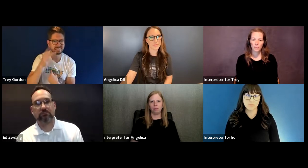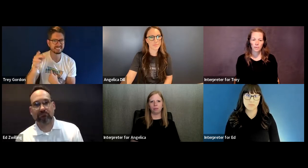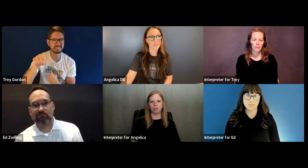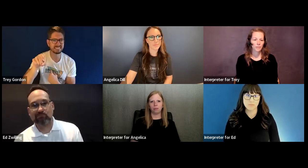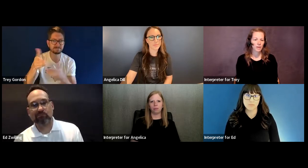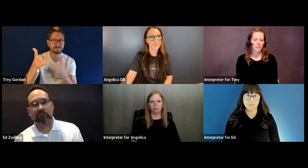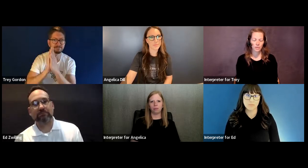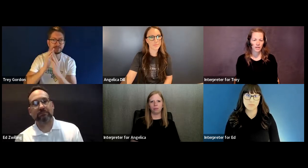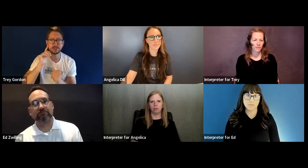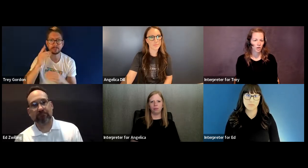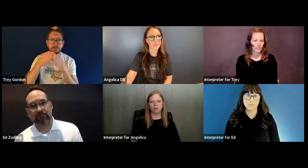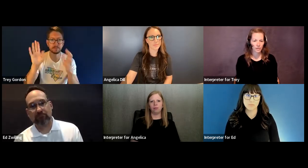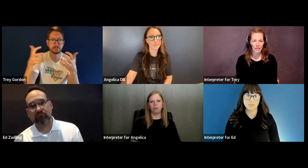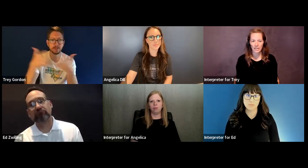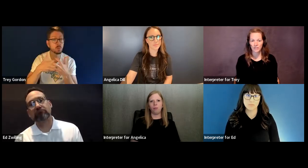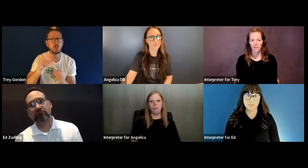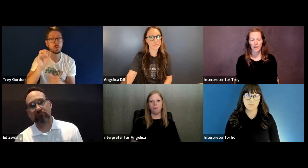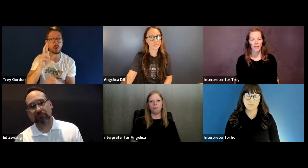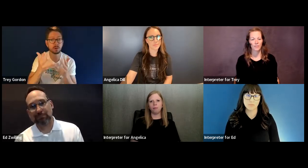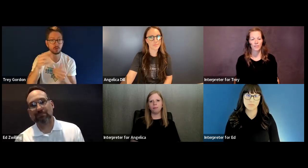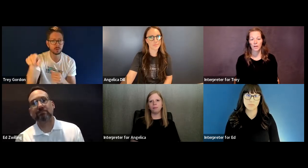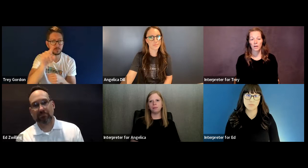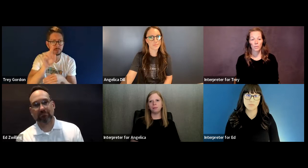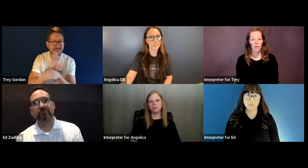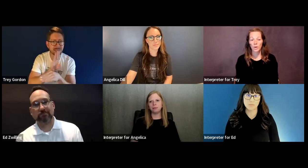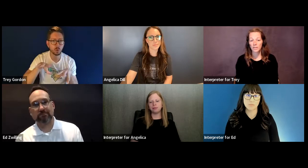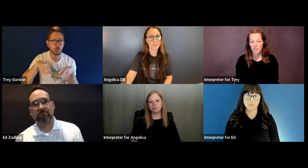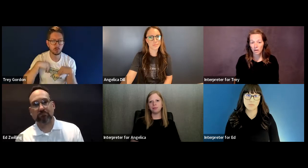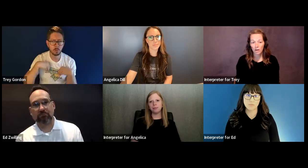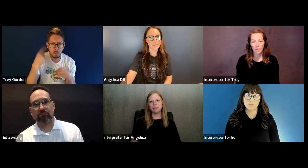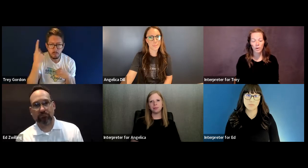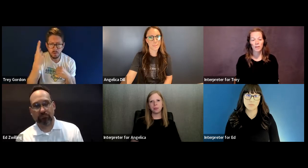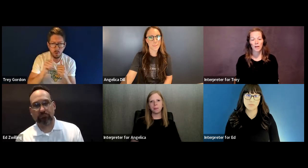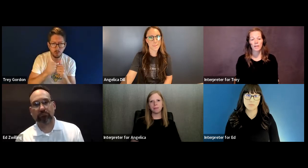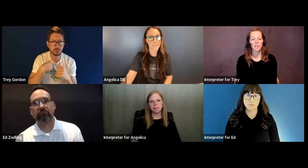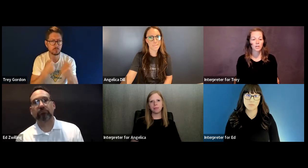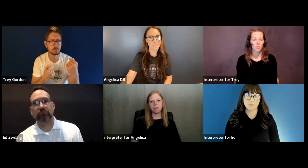are thinking for deaf and hard of hearing needs if they have a request for a public accommodation if